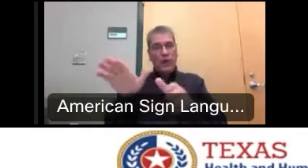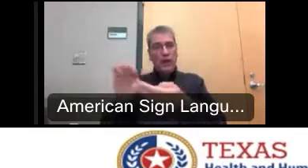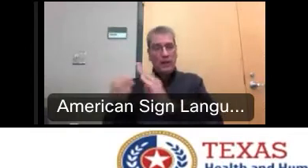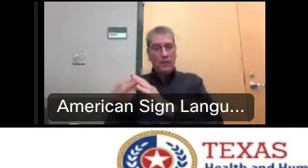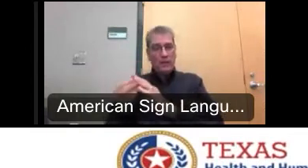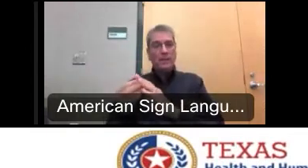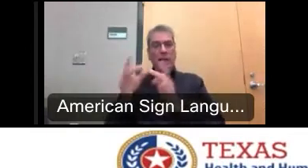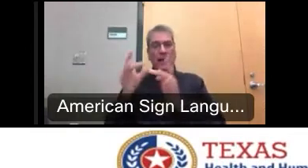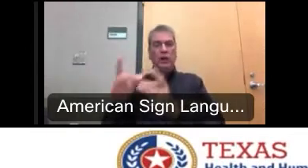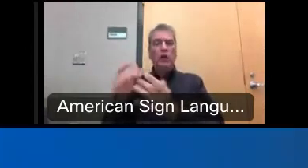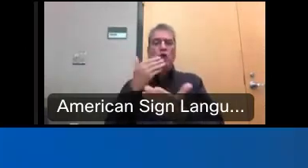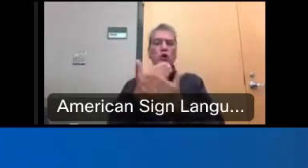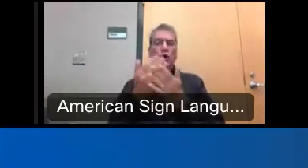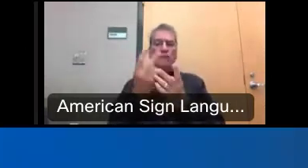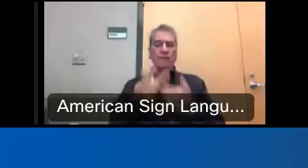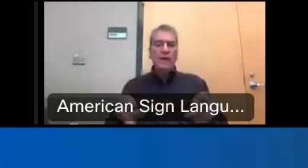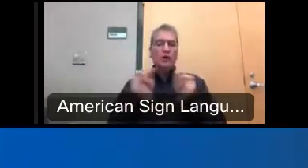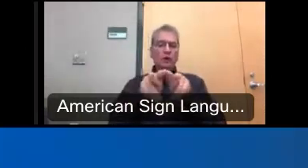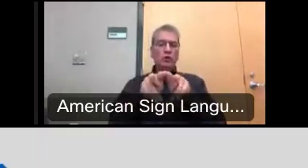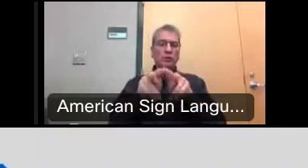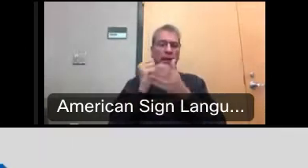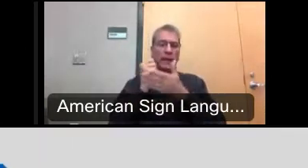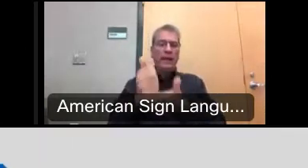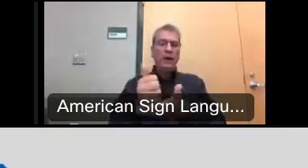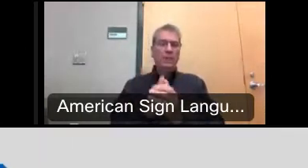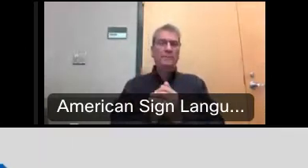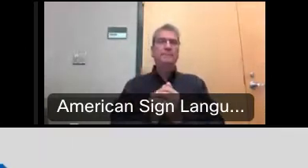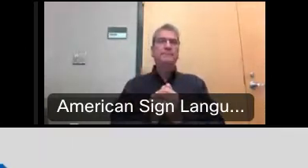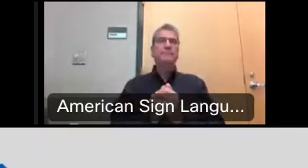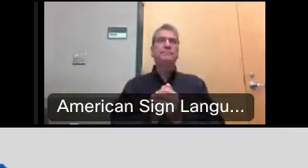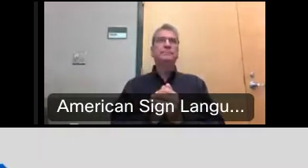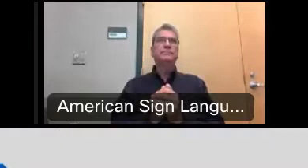here. You can see a fatalities. I want to talk about the coordination and